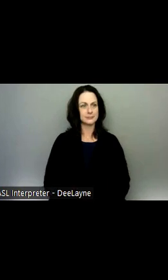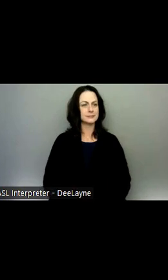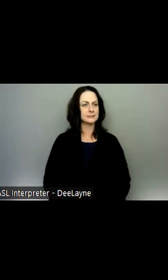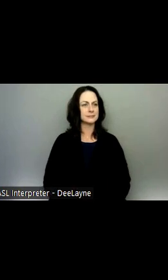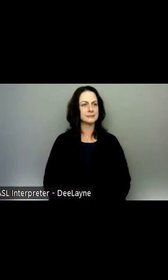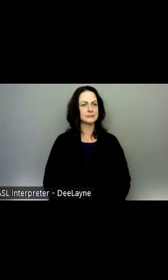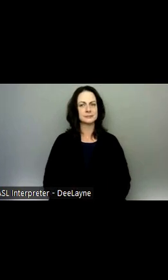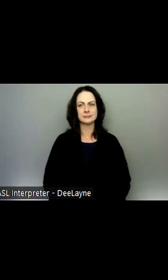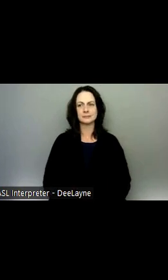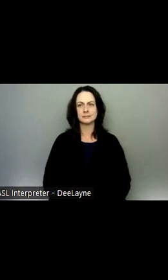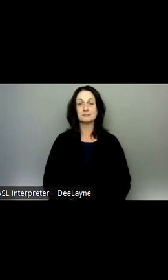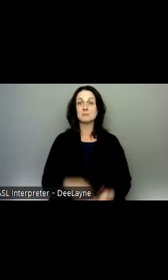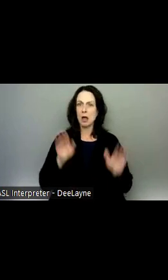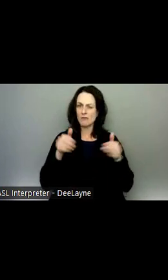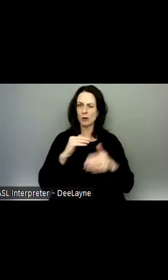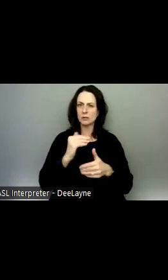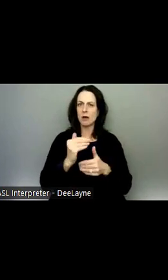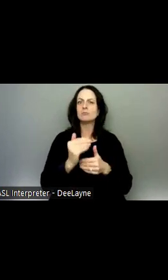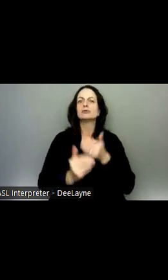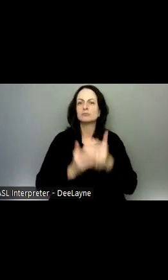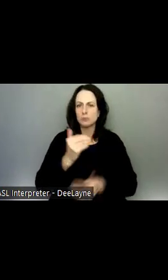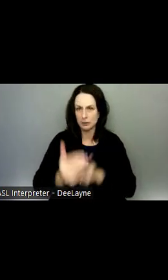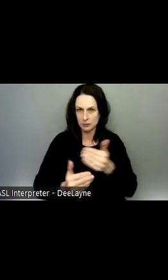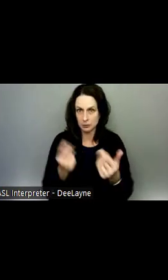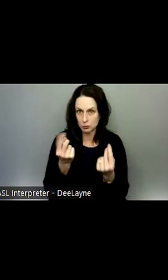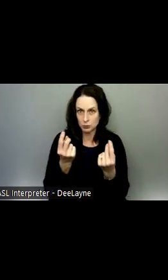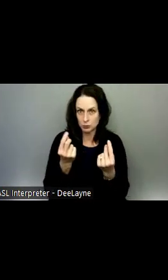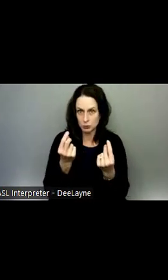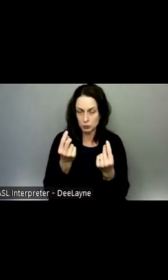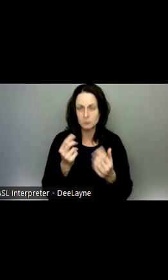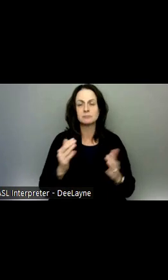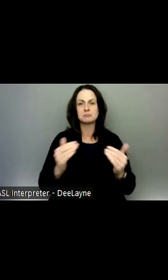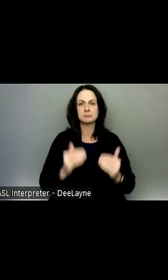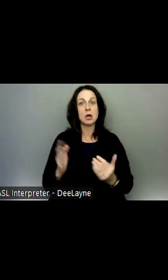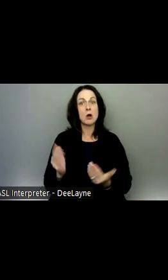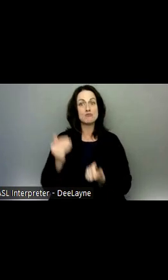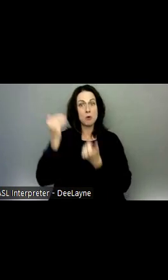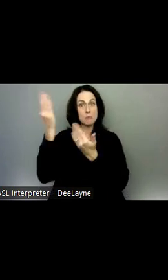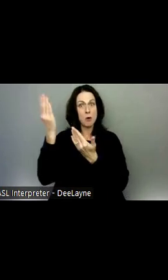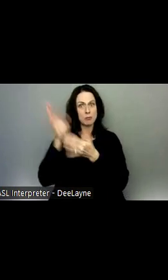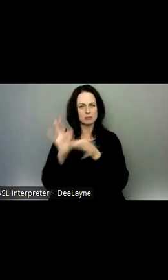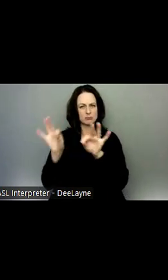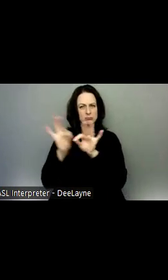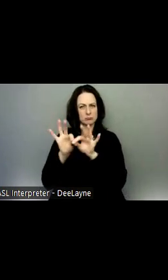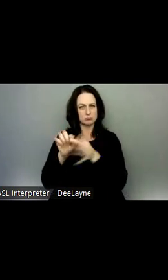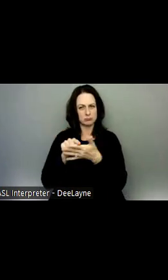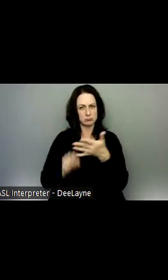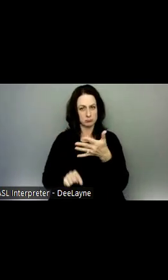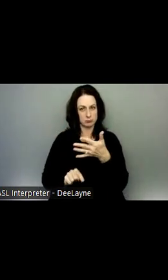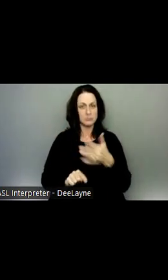We'll focus on the process, proposal essentials, the different session types,